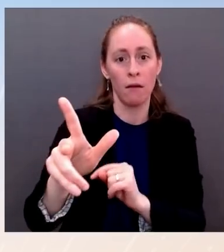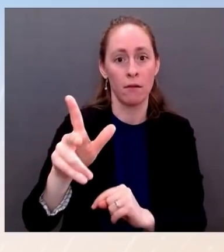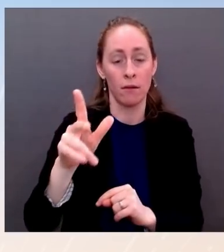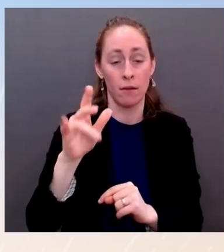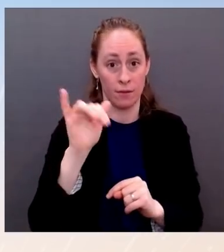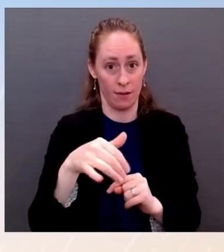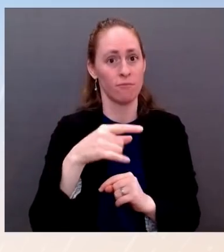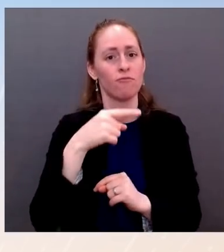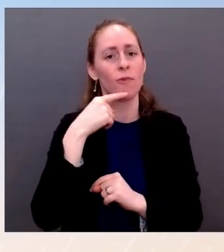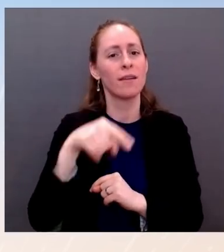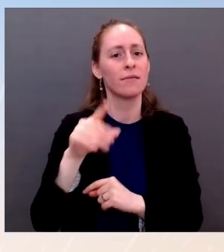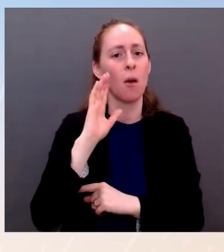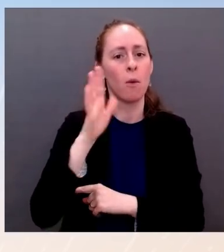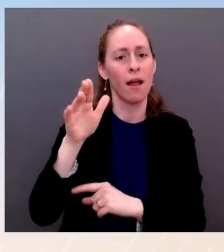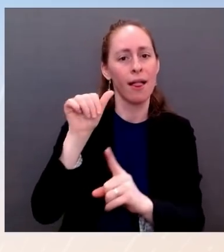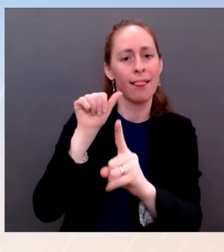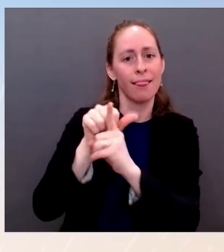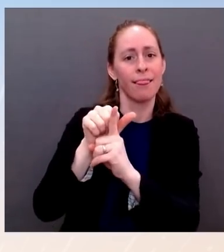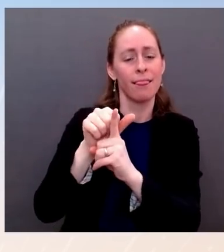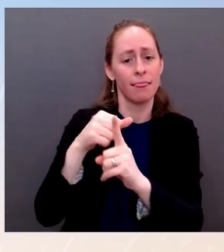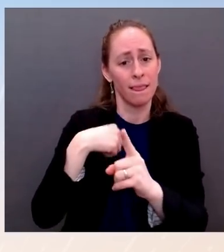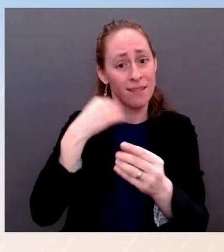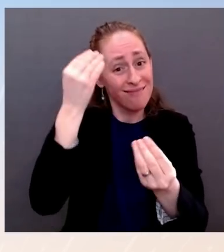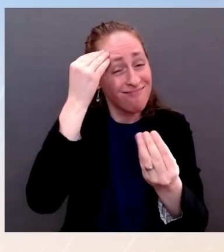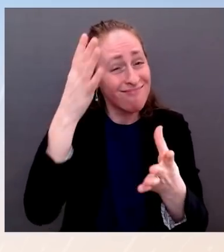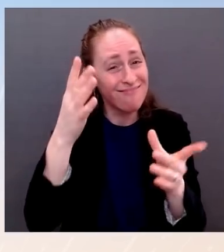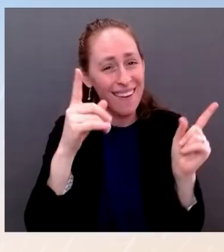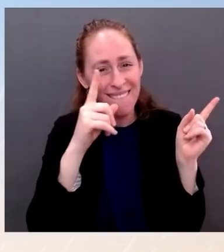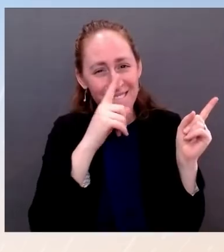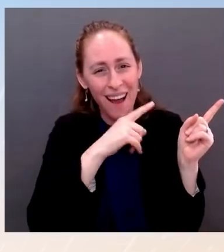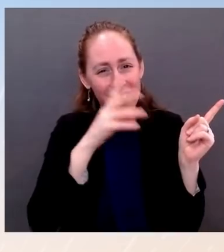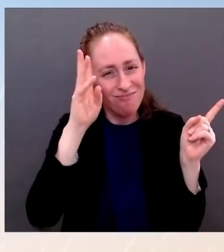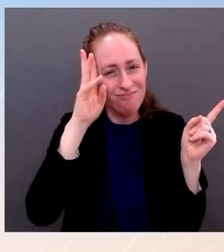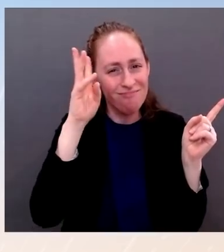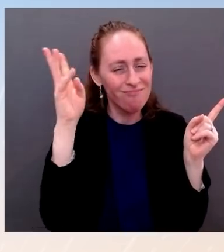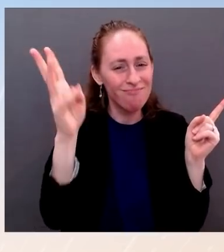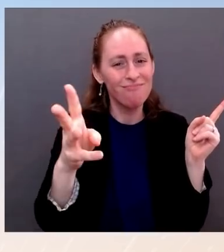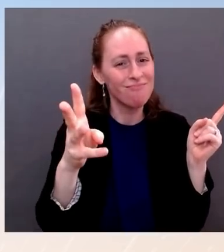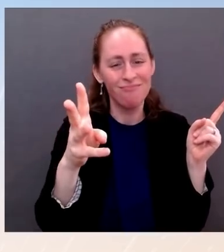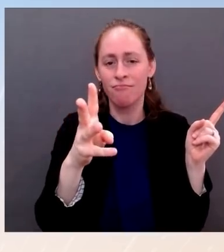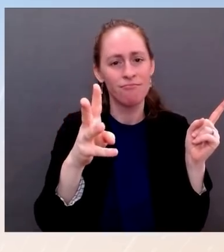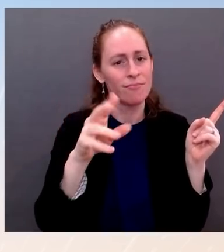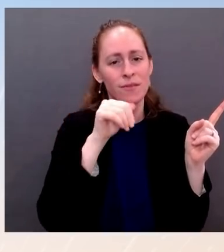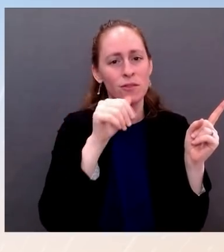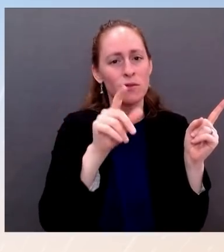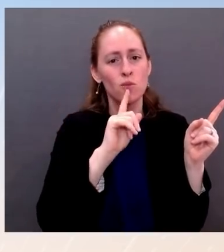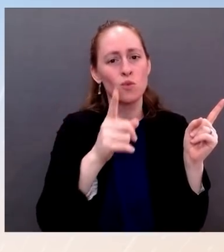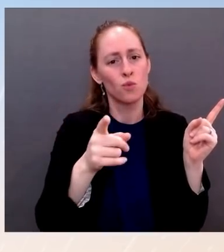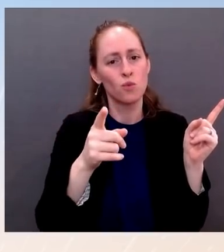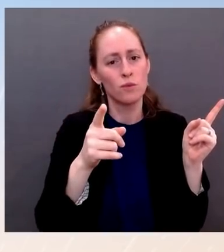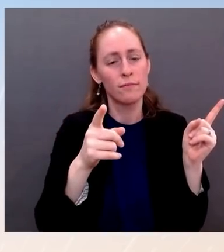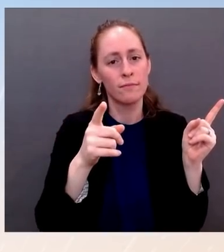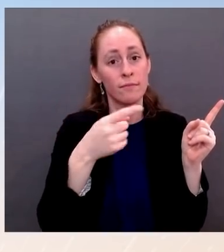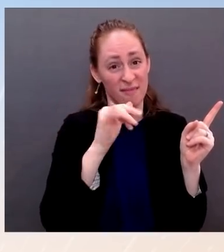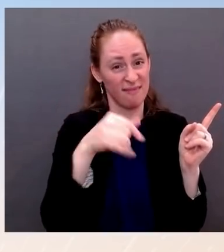is a legitimate casus belli for going into Ukraine. Yes. The Press: Thanks. Thanks, Jake. You mentioned that you do not want to say